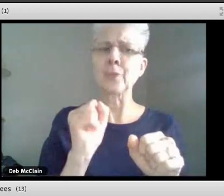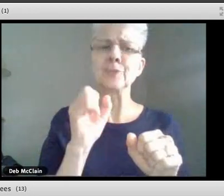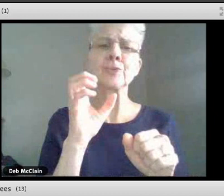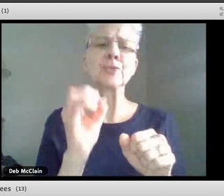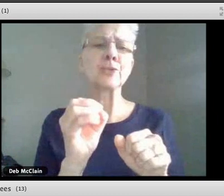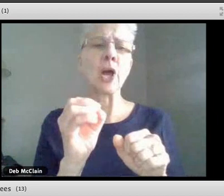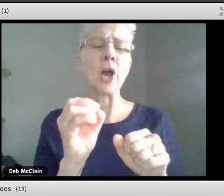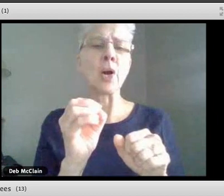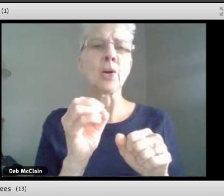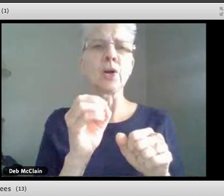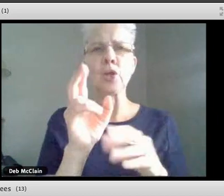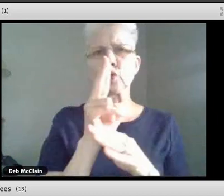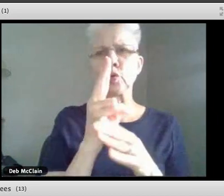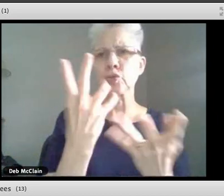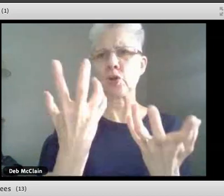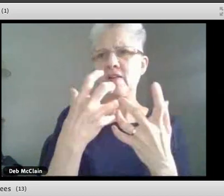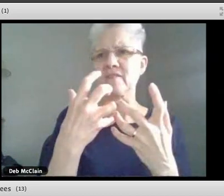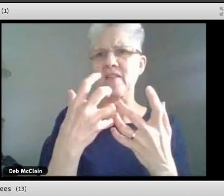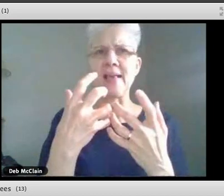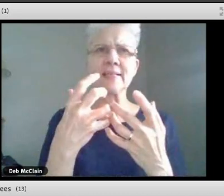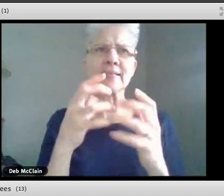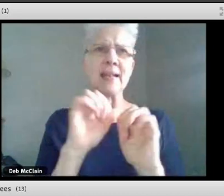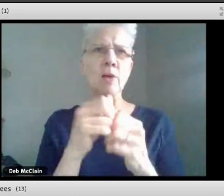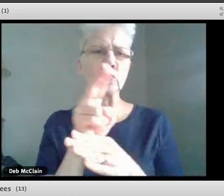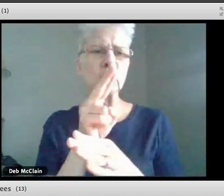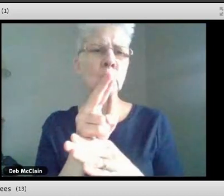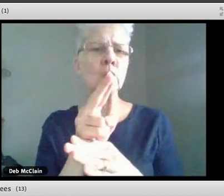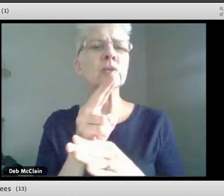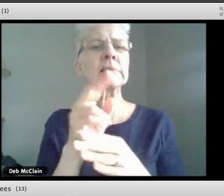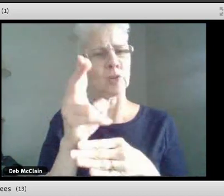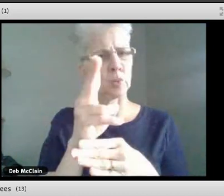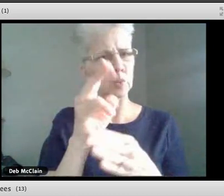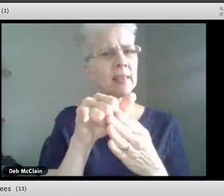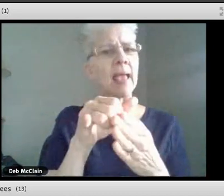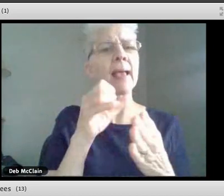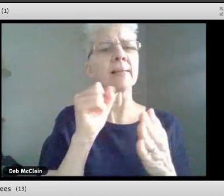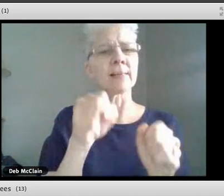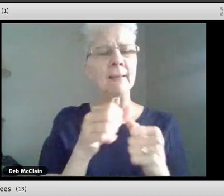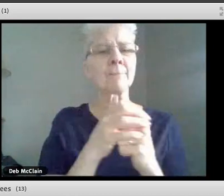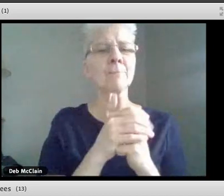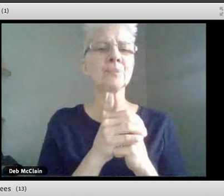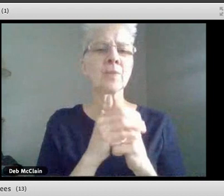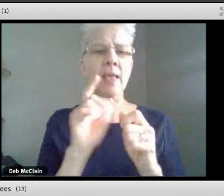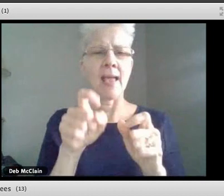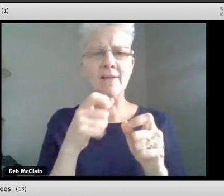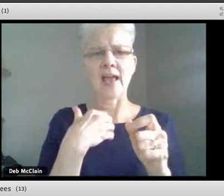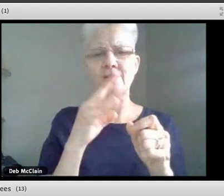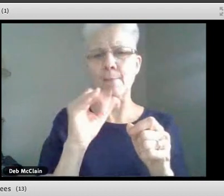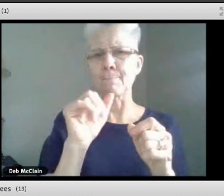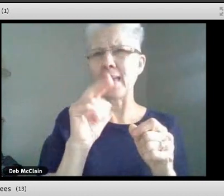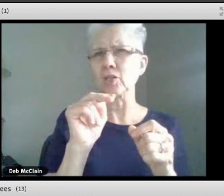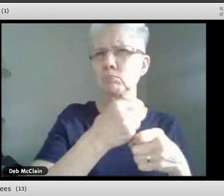and navigation, you have to be able to operate it, so they have to, you know, have a menu or something, or they need to be able to tab keys